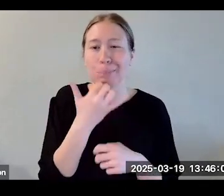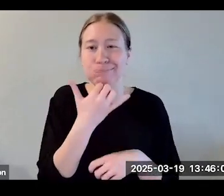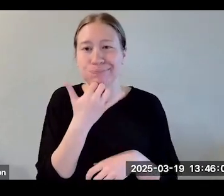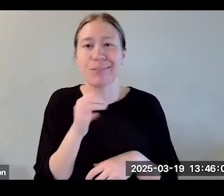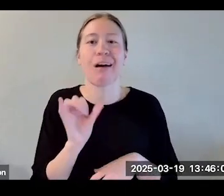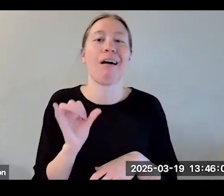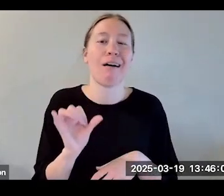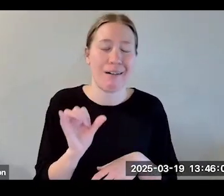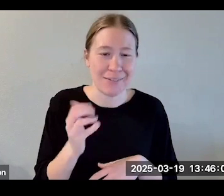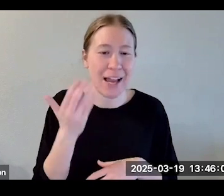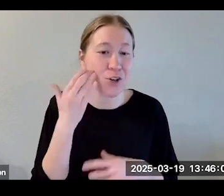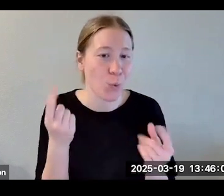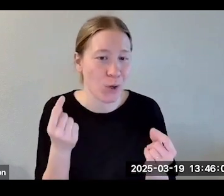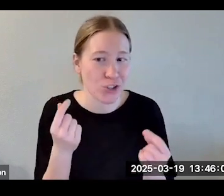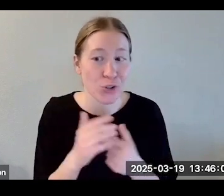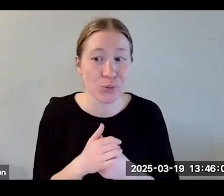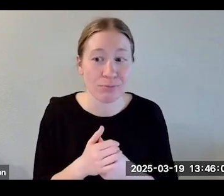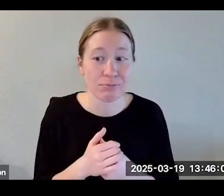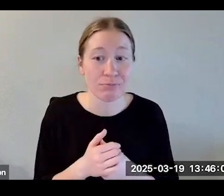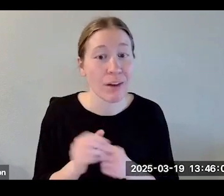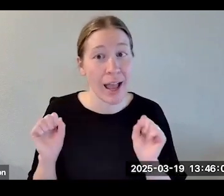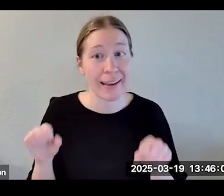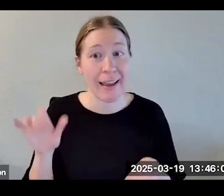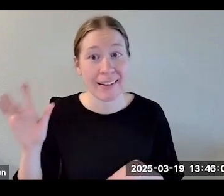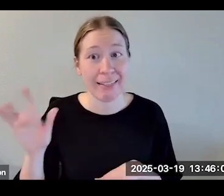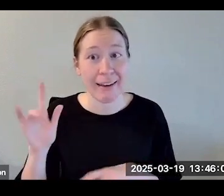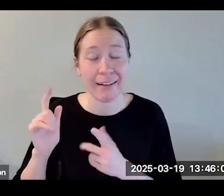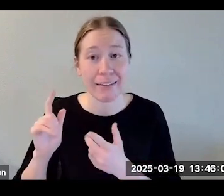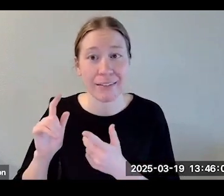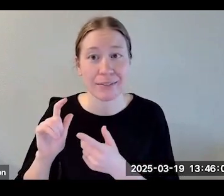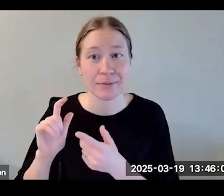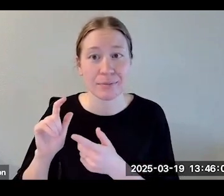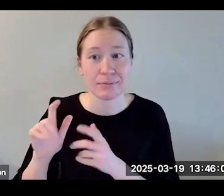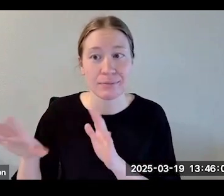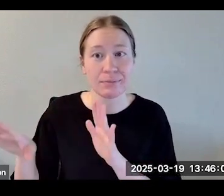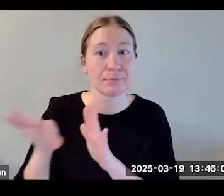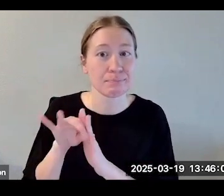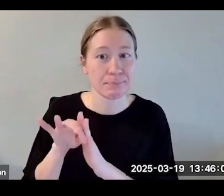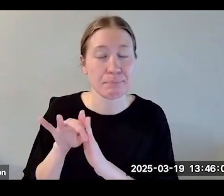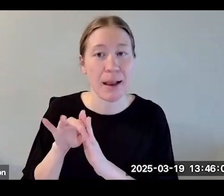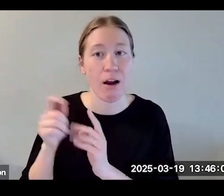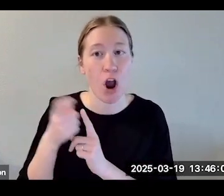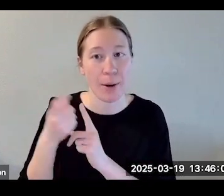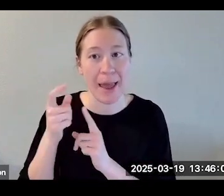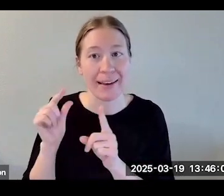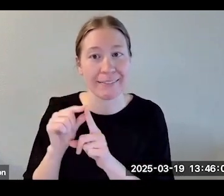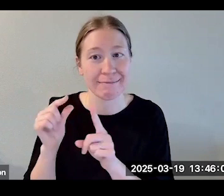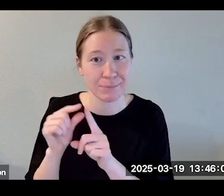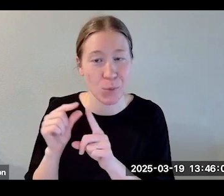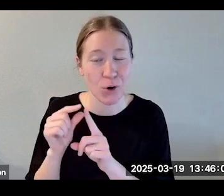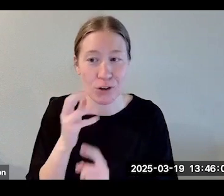is actually just use the automatic text color. Now you'll see the accessibility assistant says.